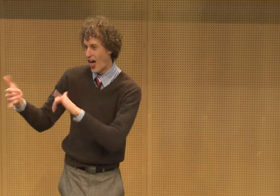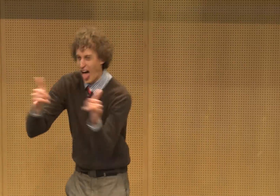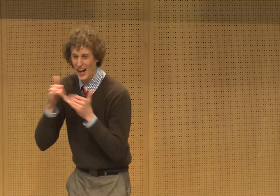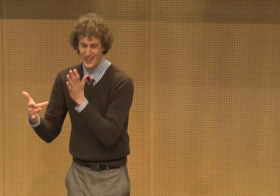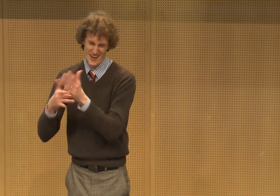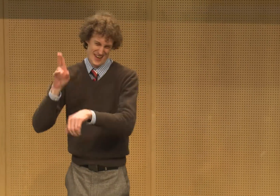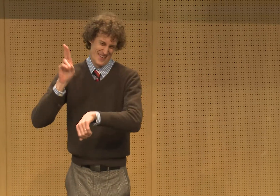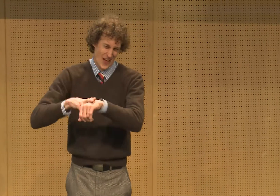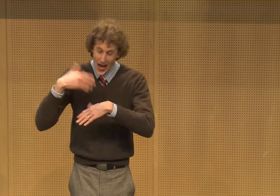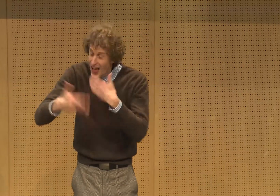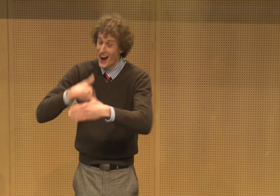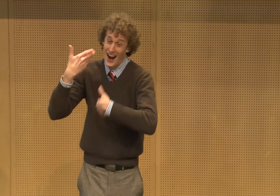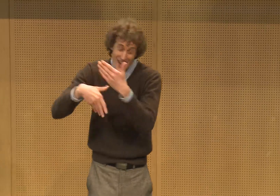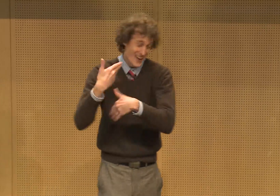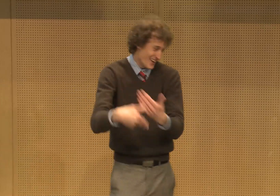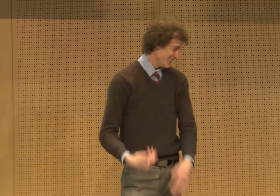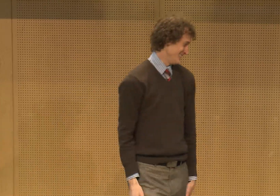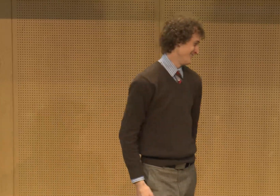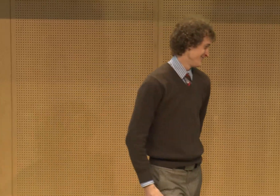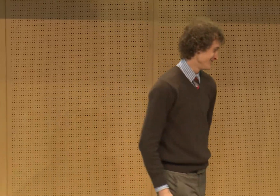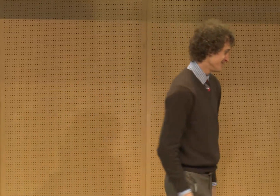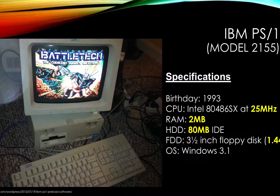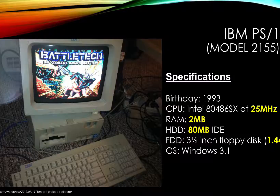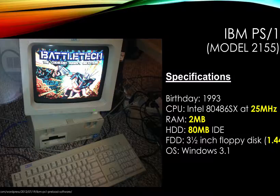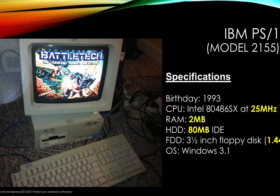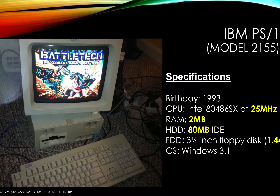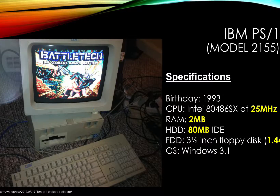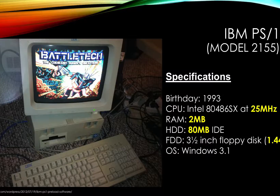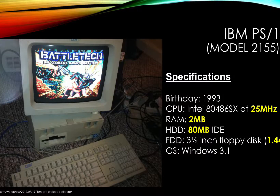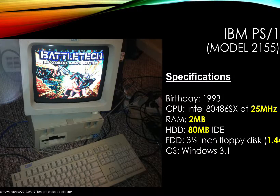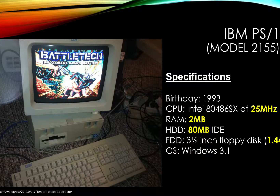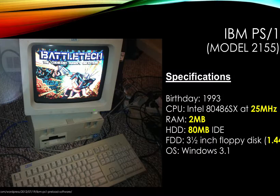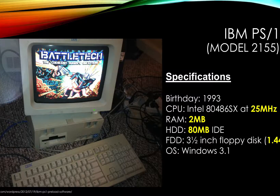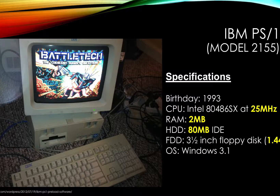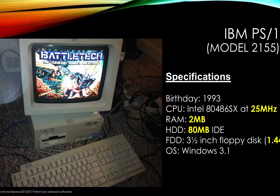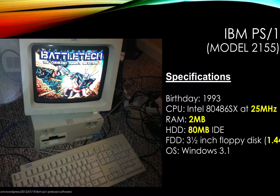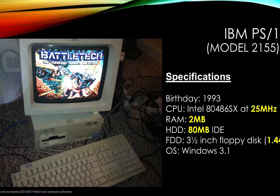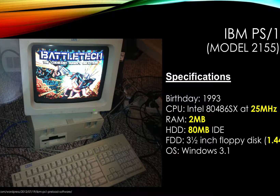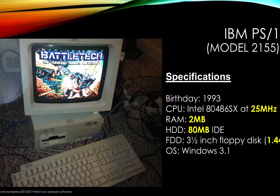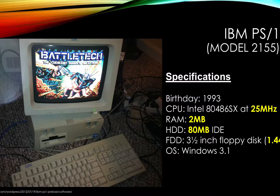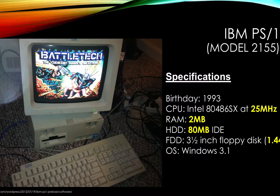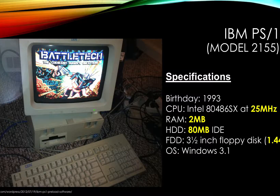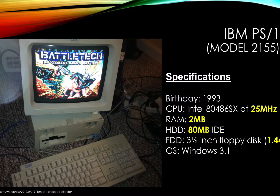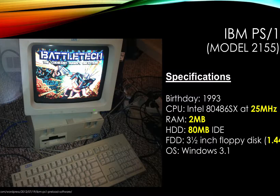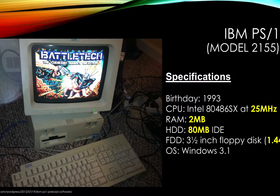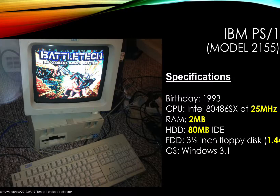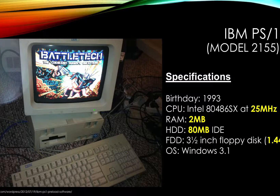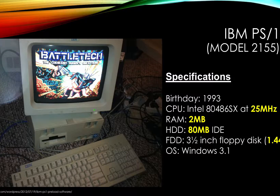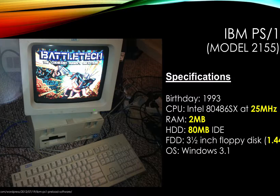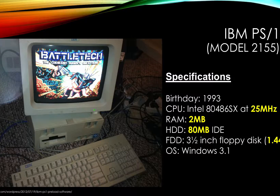so you know, of course I was able to be right there close to this kind of stuff.